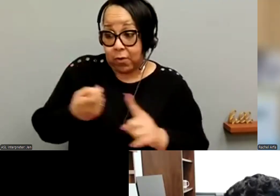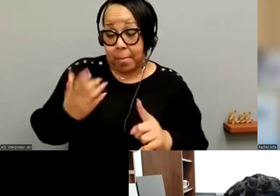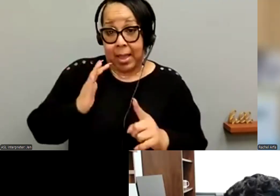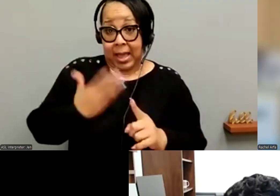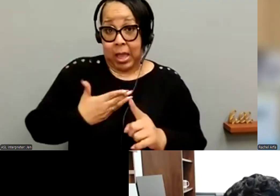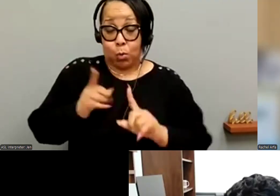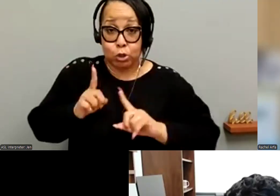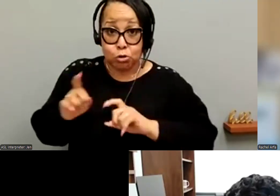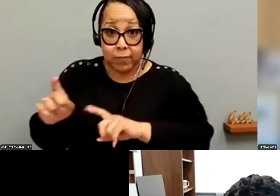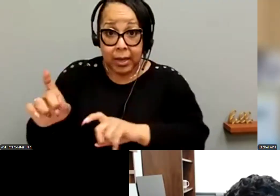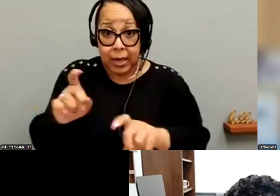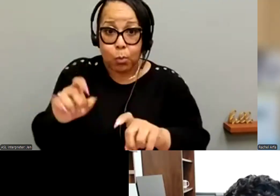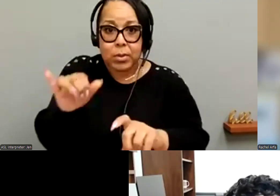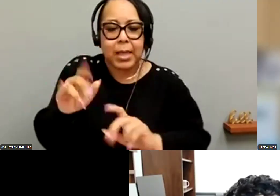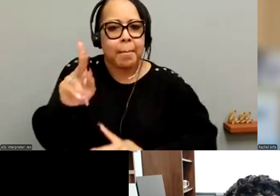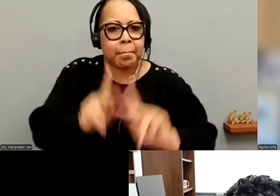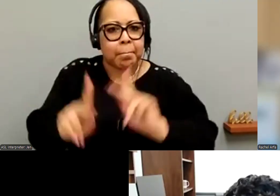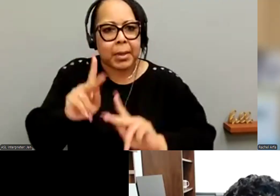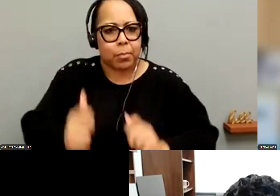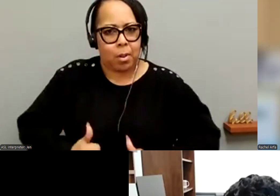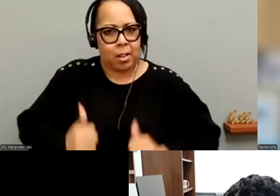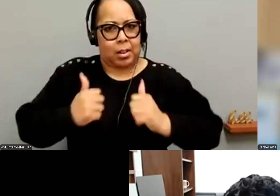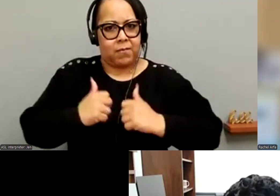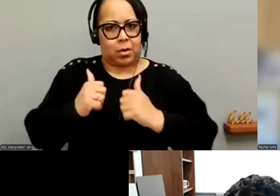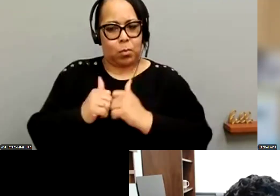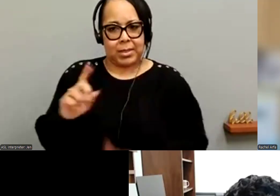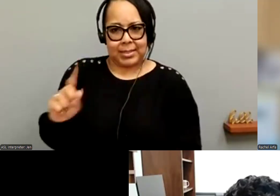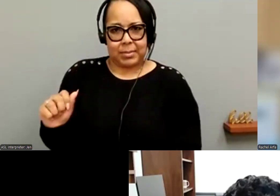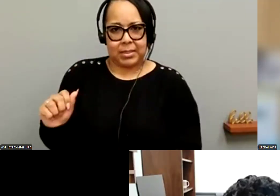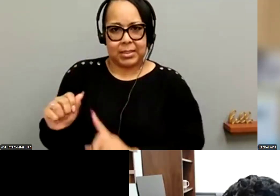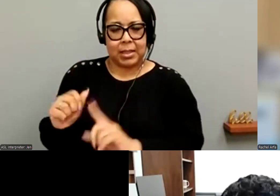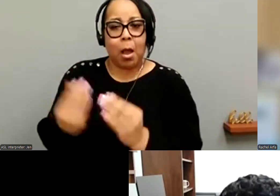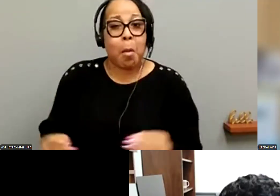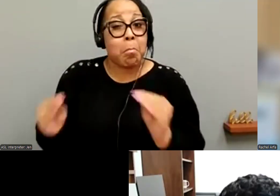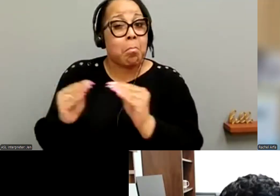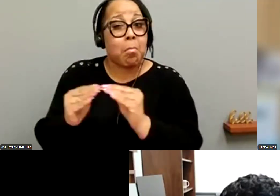13:11:18 was that people living with 13:11:21 disability are more often